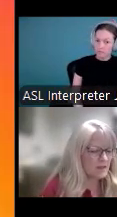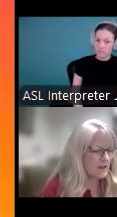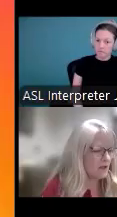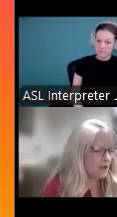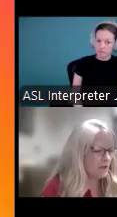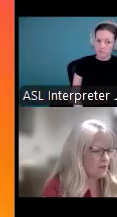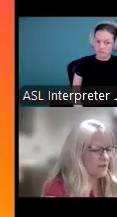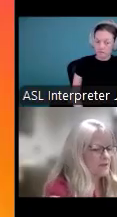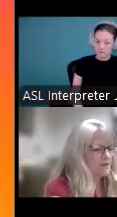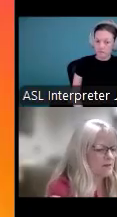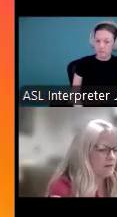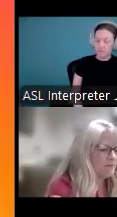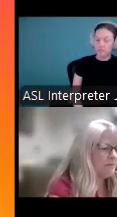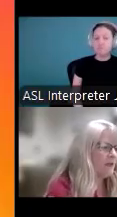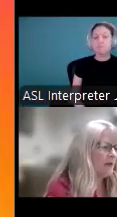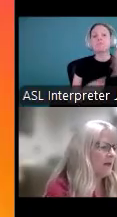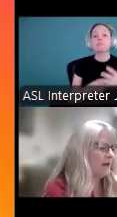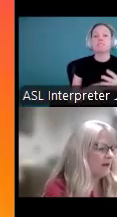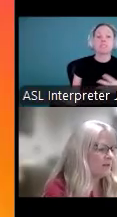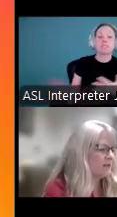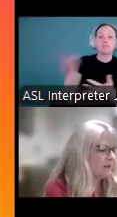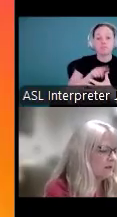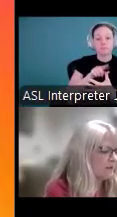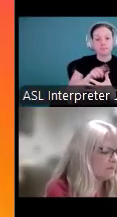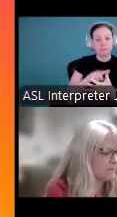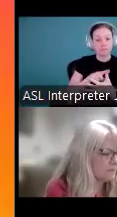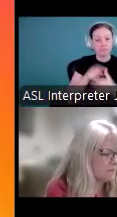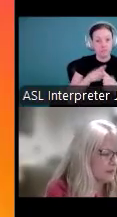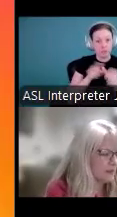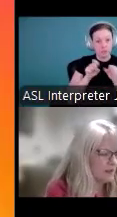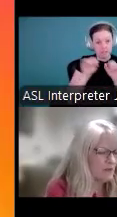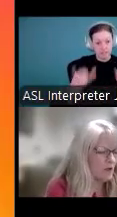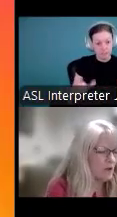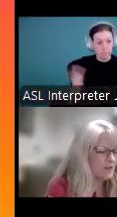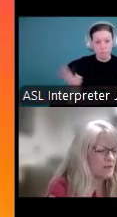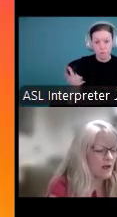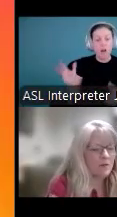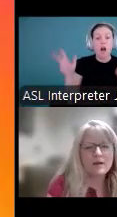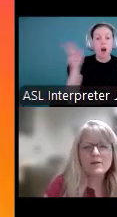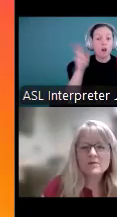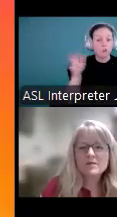is the auditory system, and even though it's not one of those